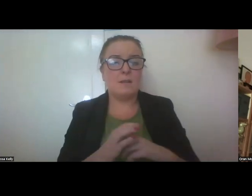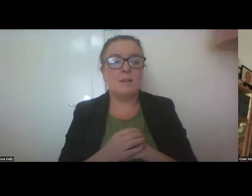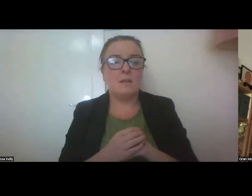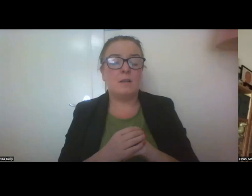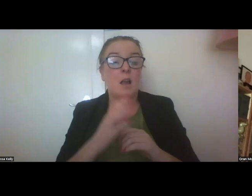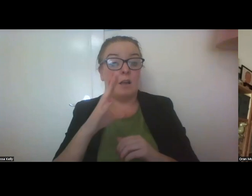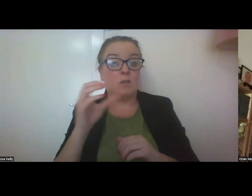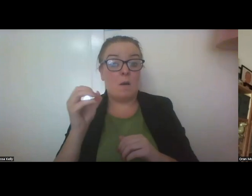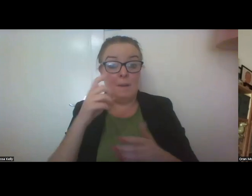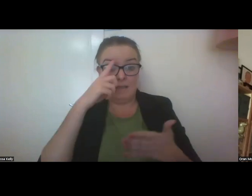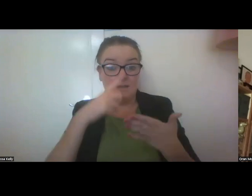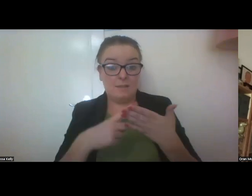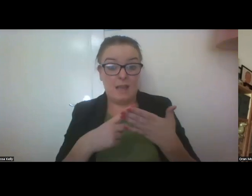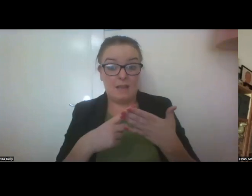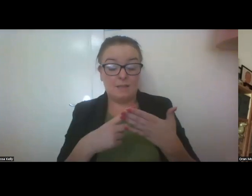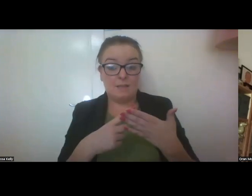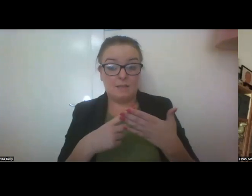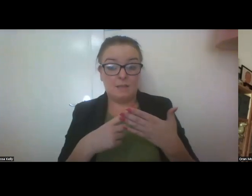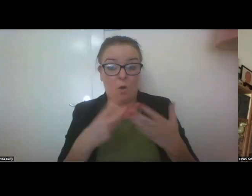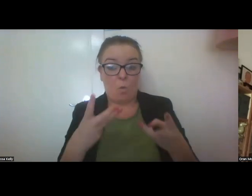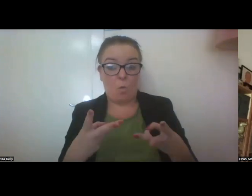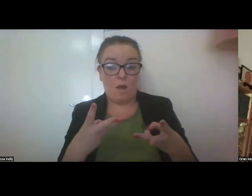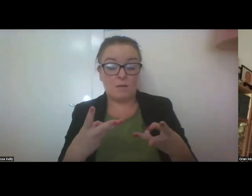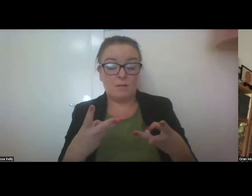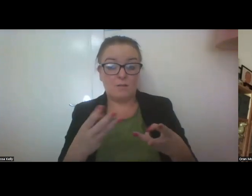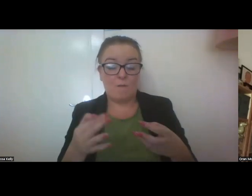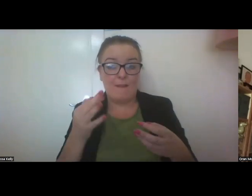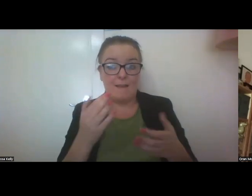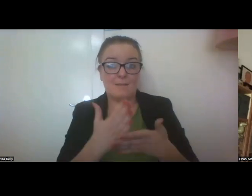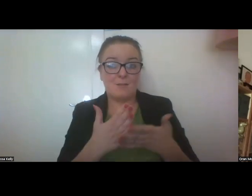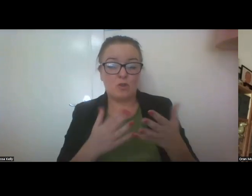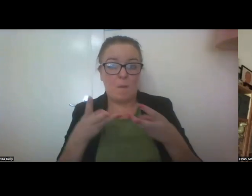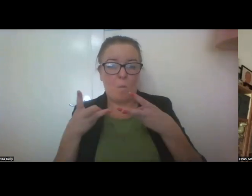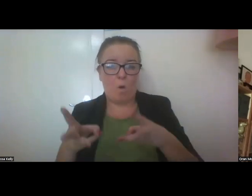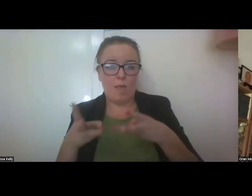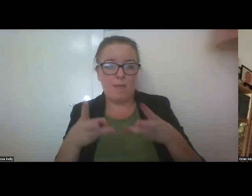was to try and find some way of helping people to access that same information.